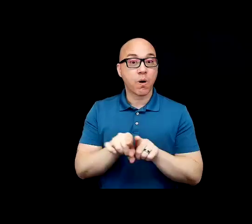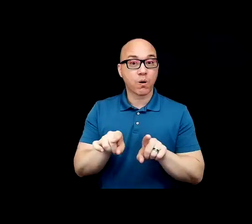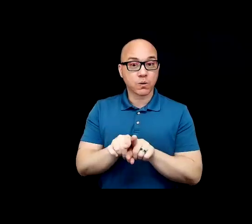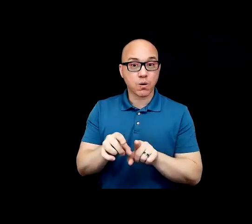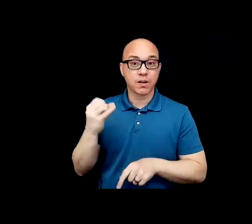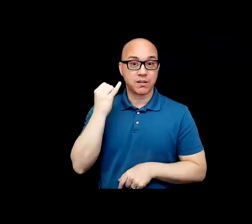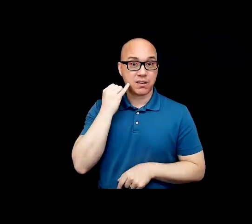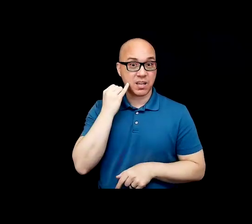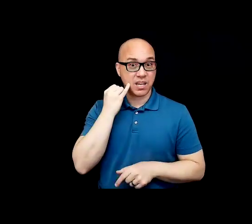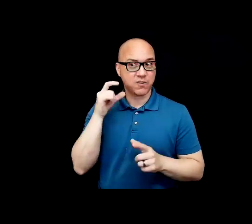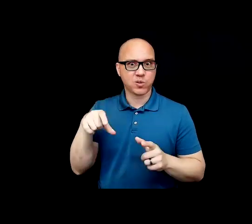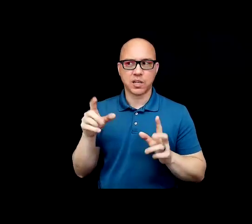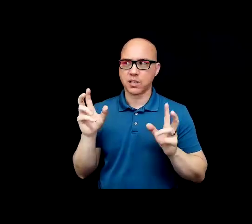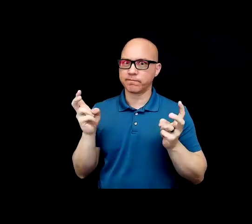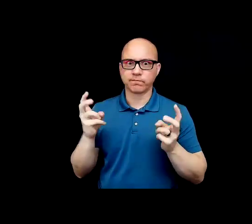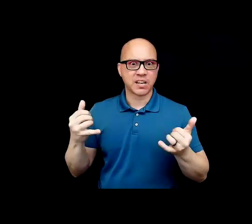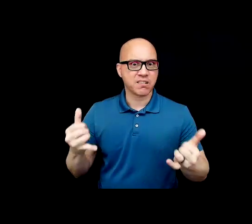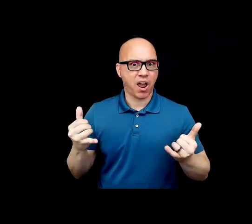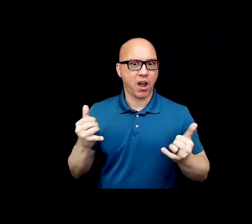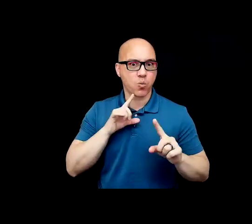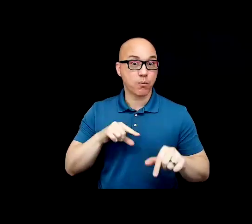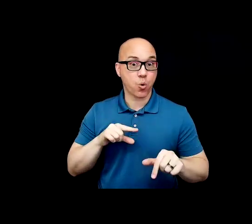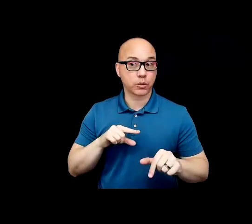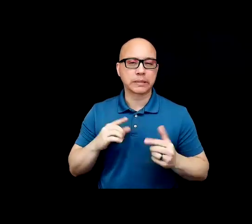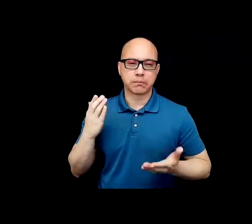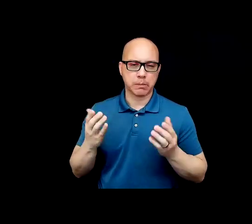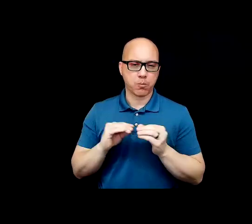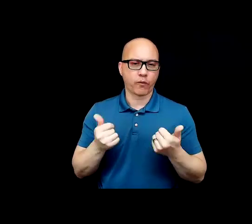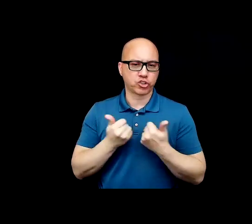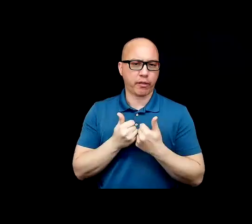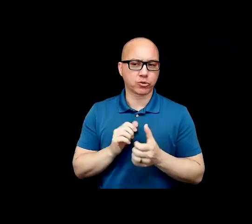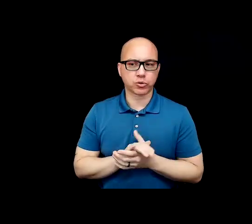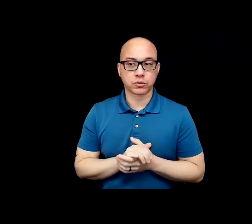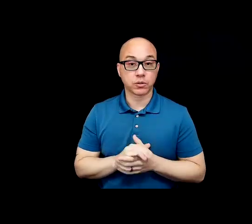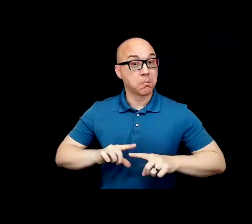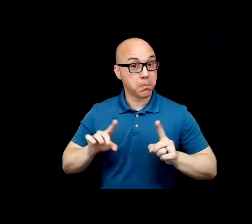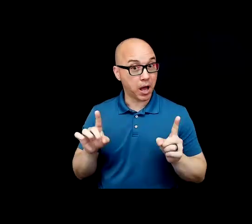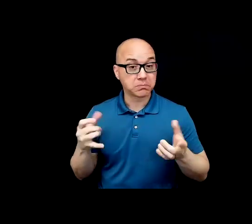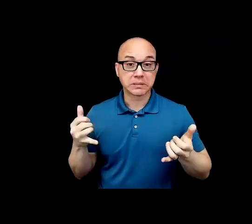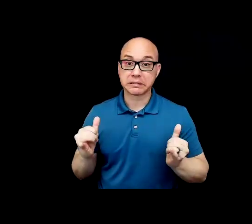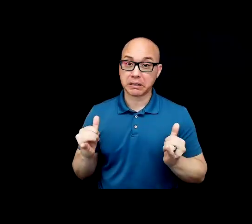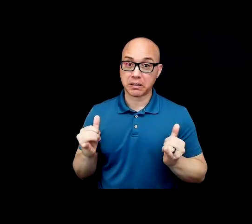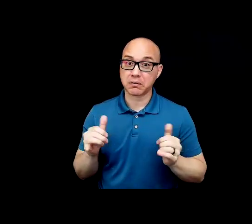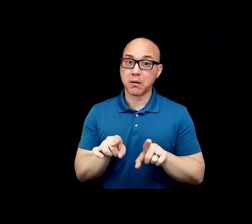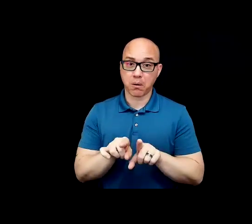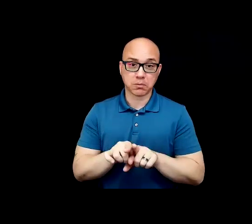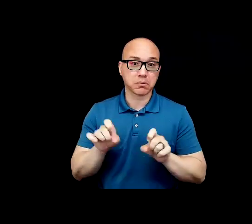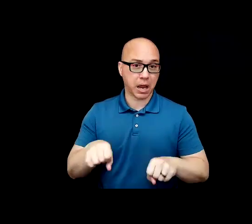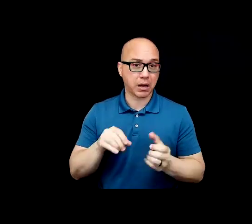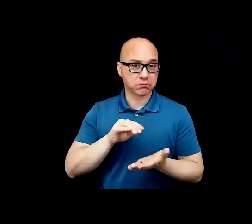to get On Demand reports, that may be a little challenging, but spreadsheets are also an option.